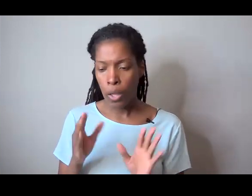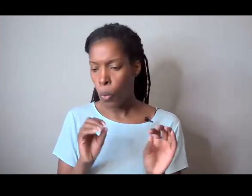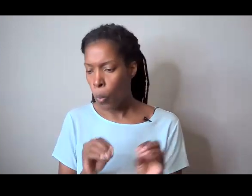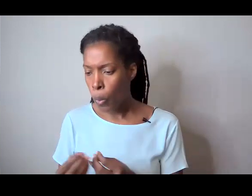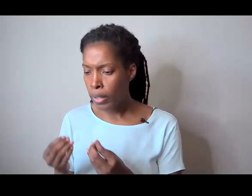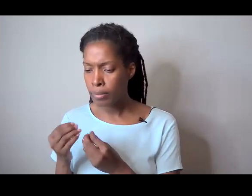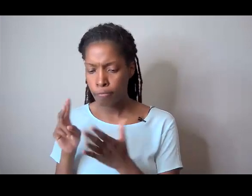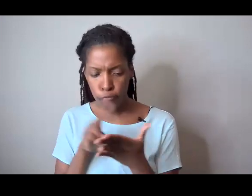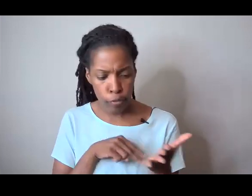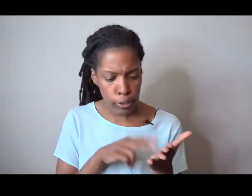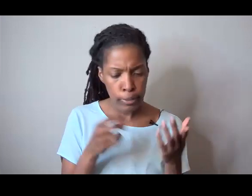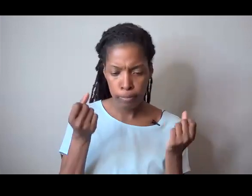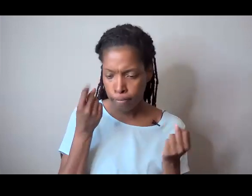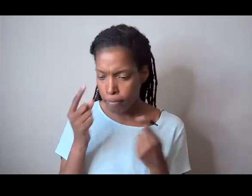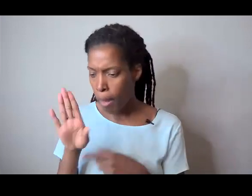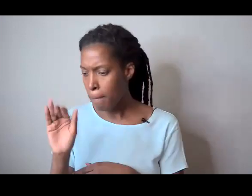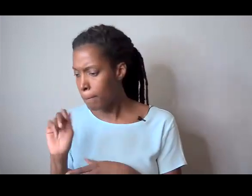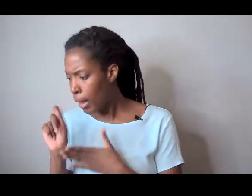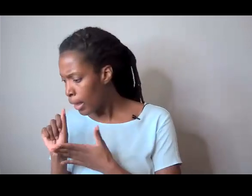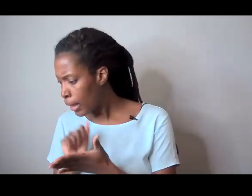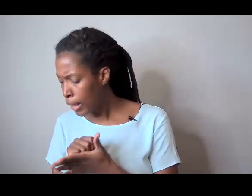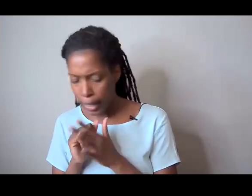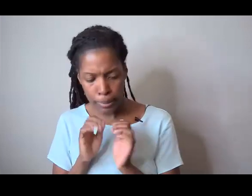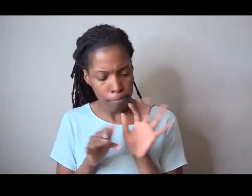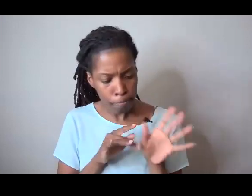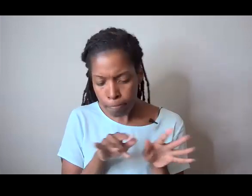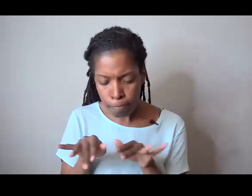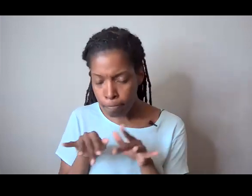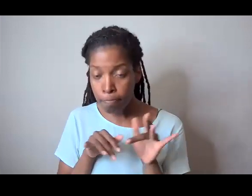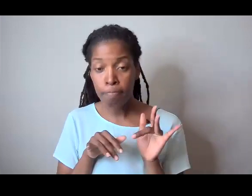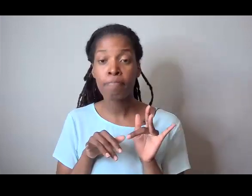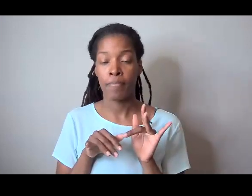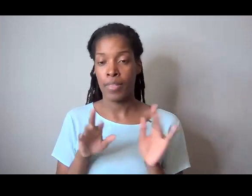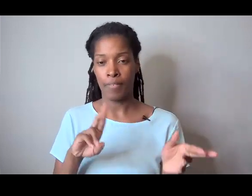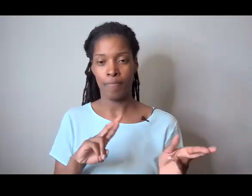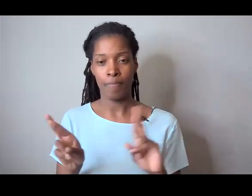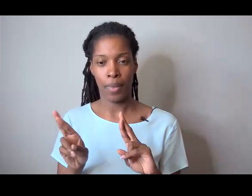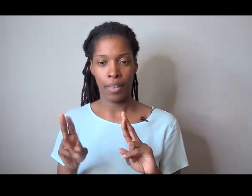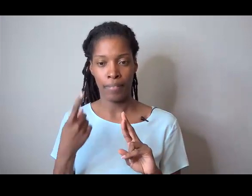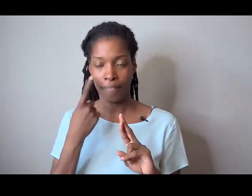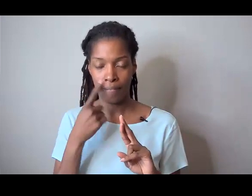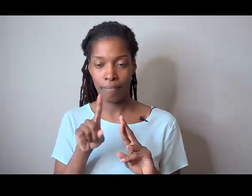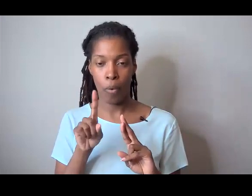And opening her business bank account and all of the started activities, she's finally ready to kind of